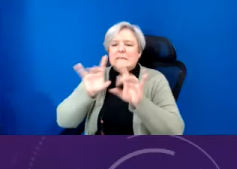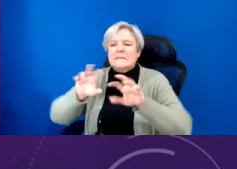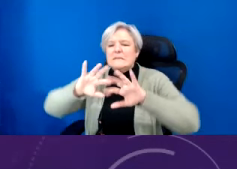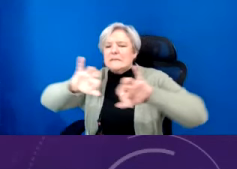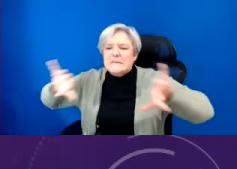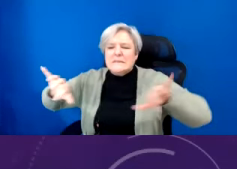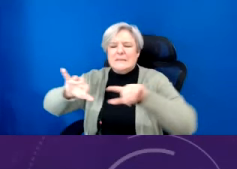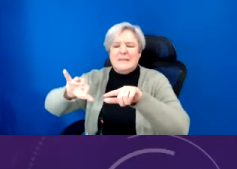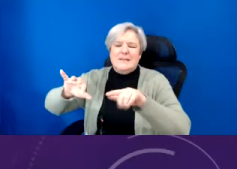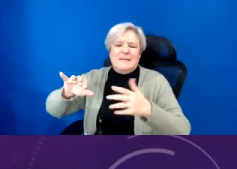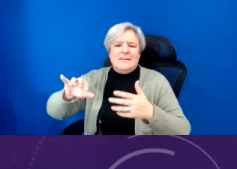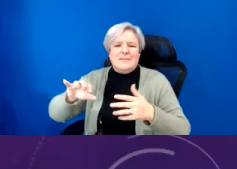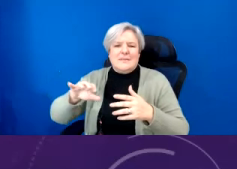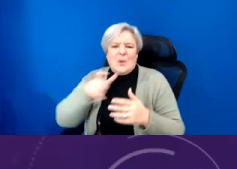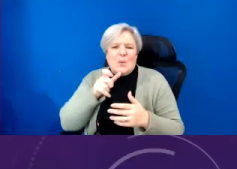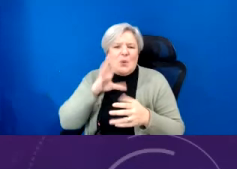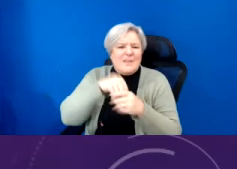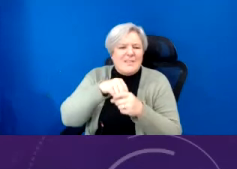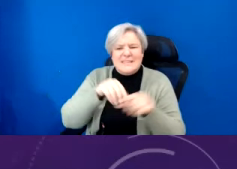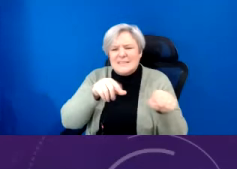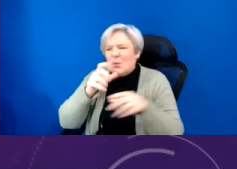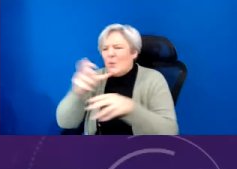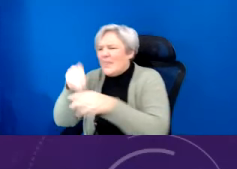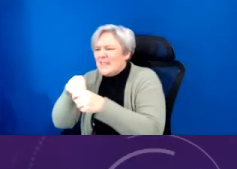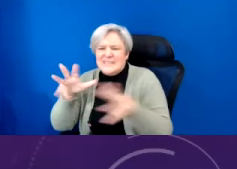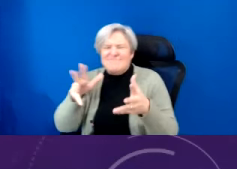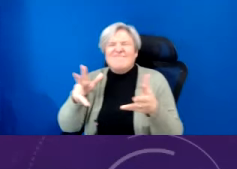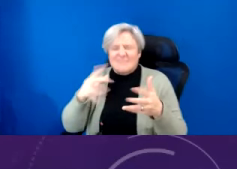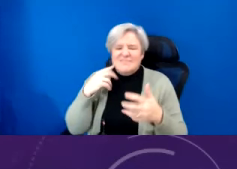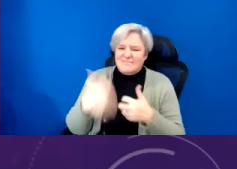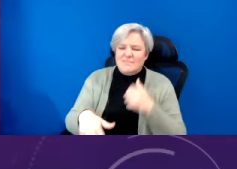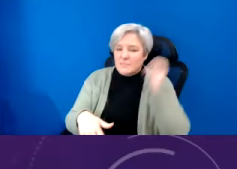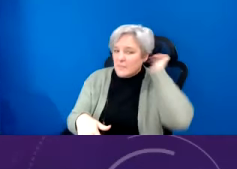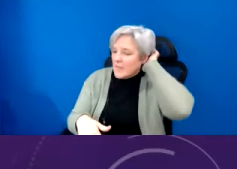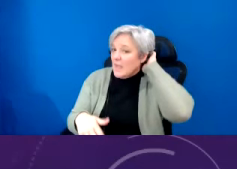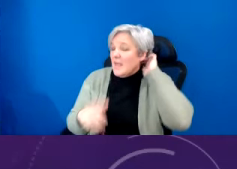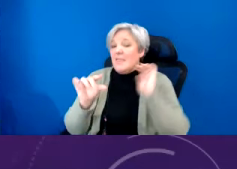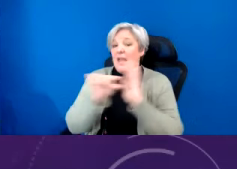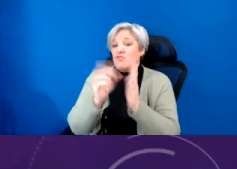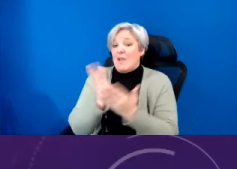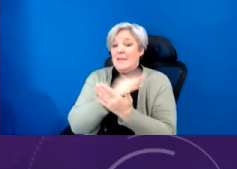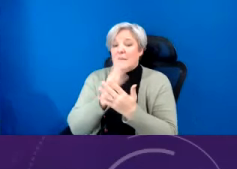what and who is in the section. The grading scale also needs to align with the final grade.